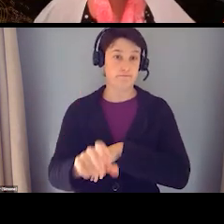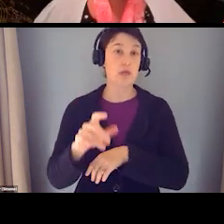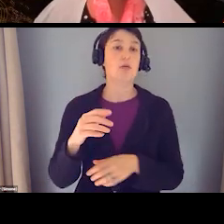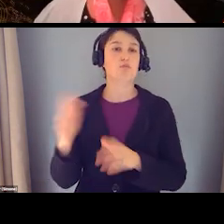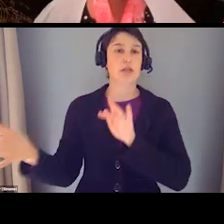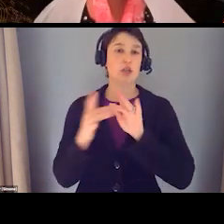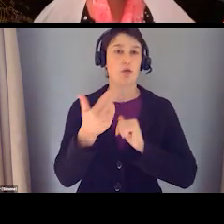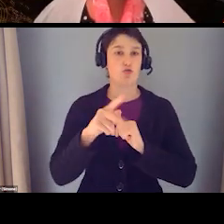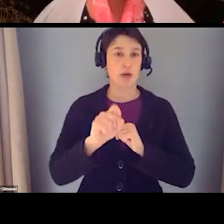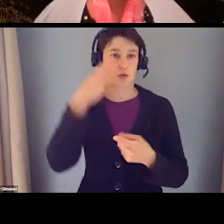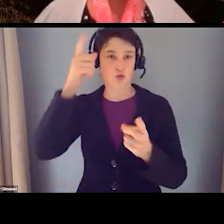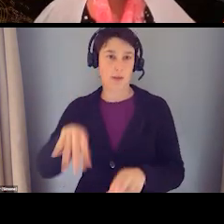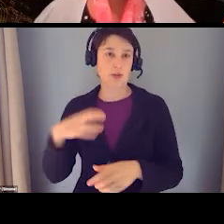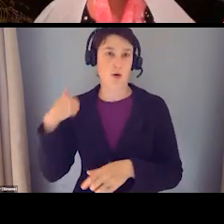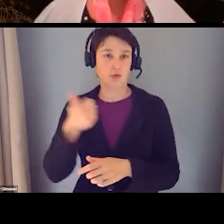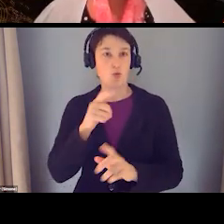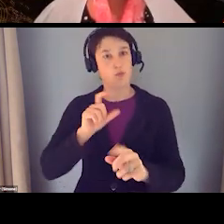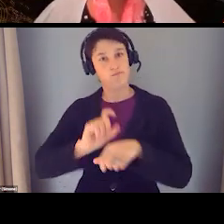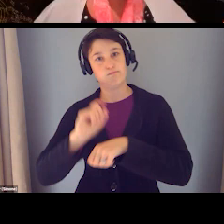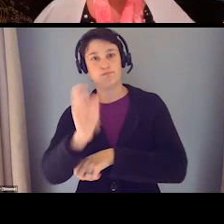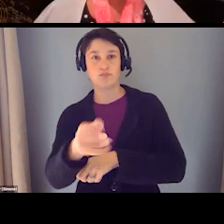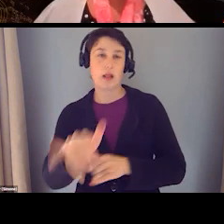Their information will be in the award notice. Next slide, please.